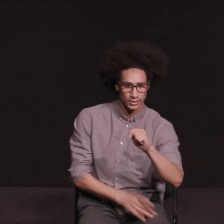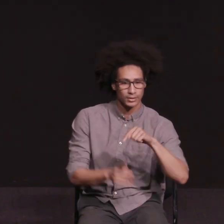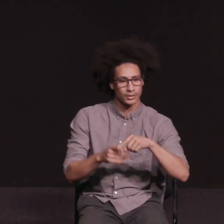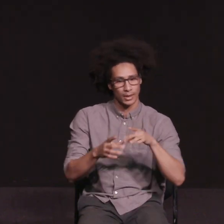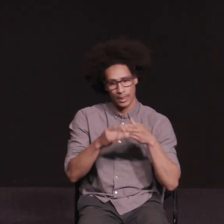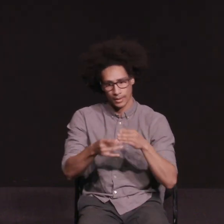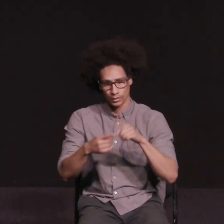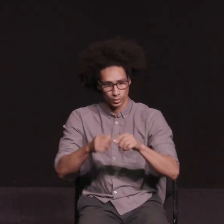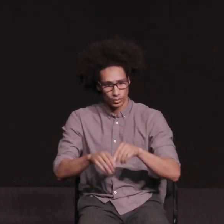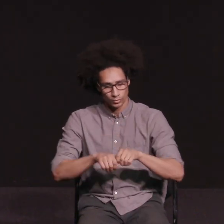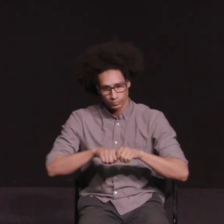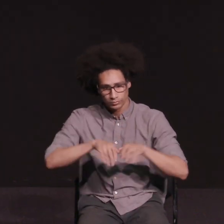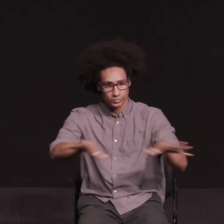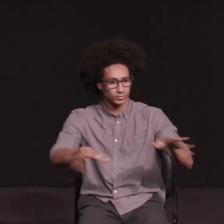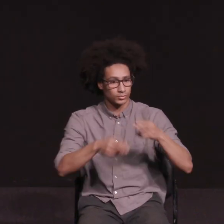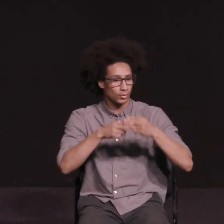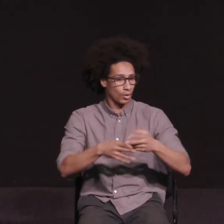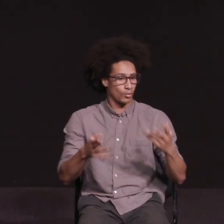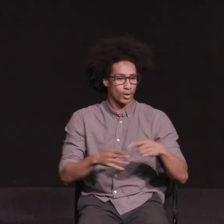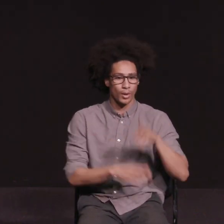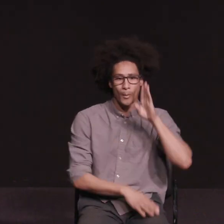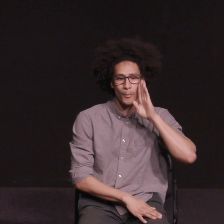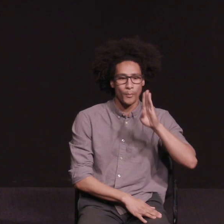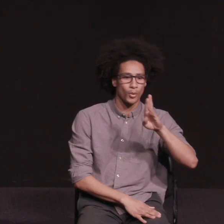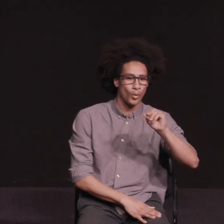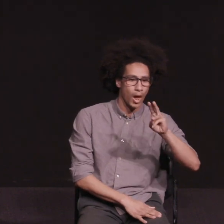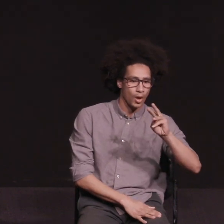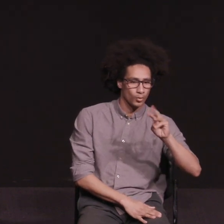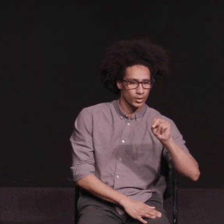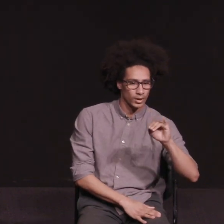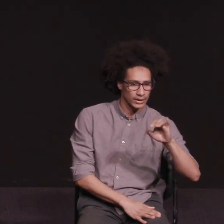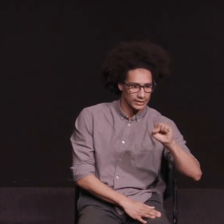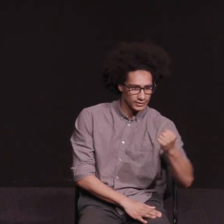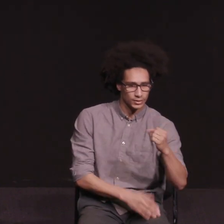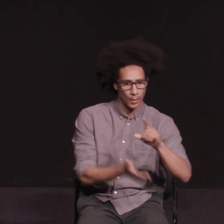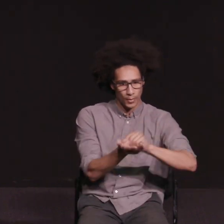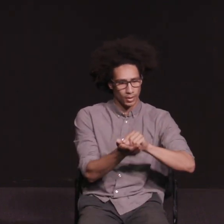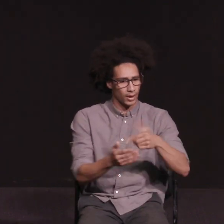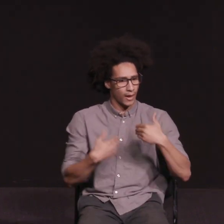Books, a monthly magazine that included fiction, poetry, and